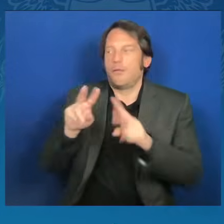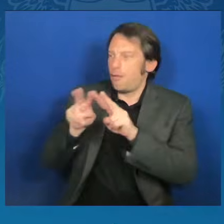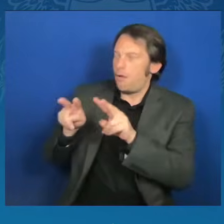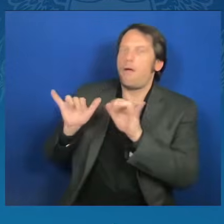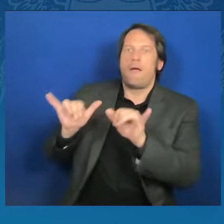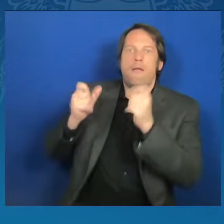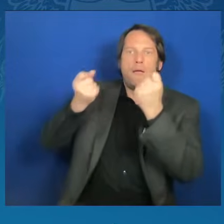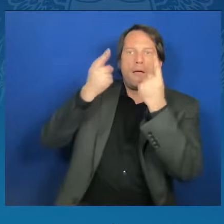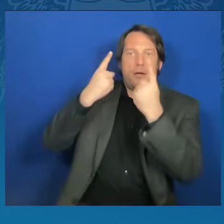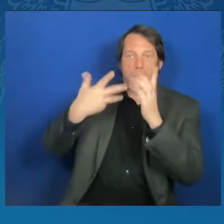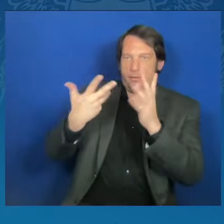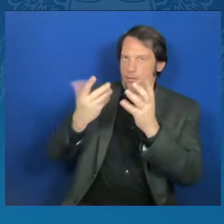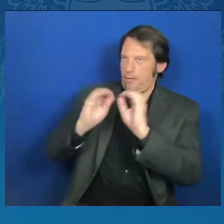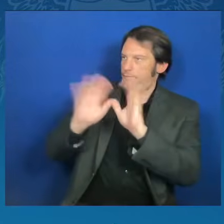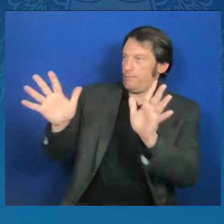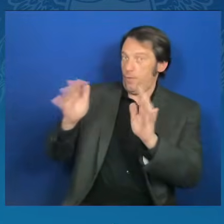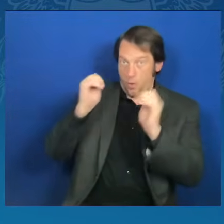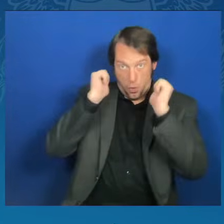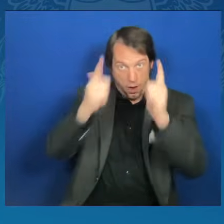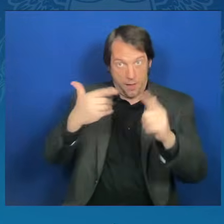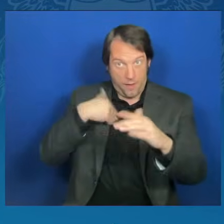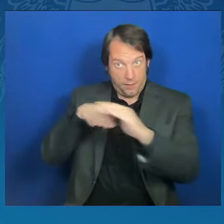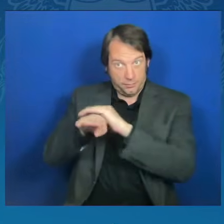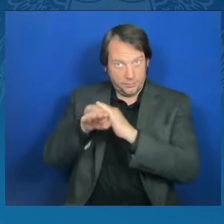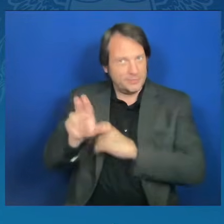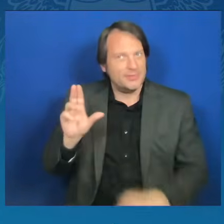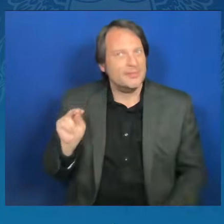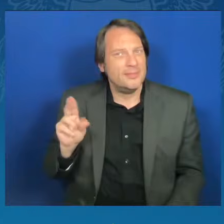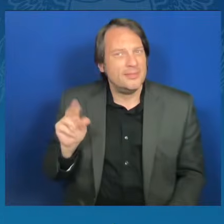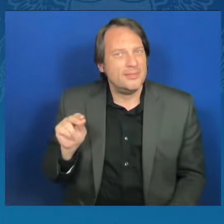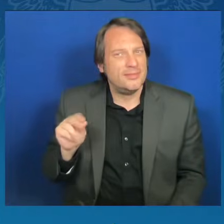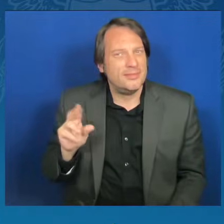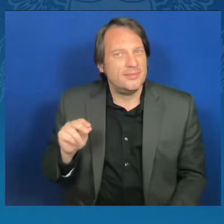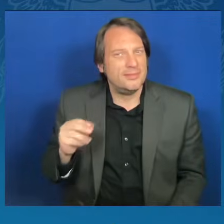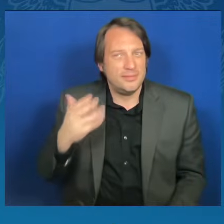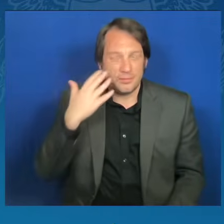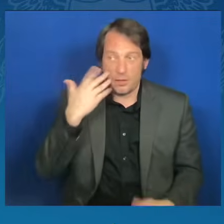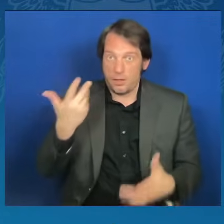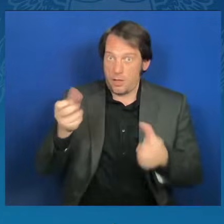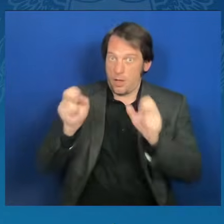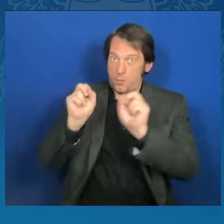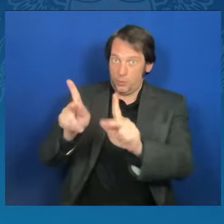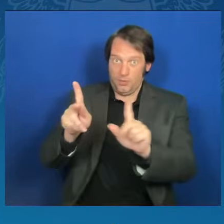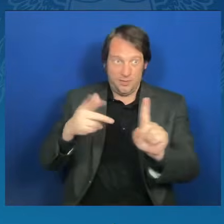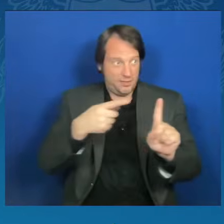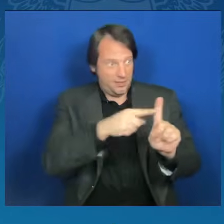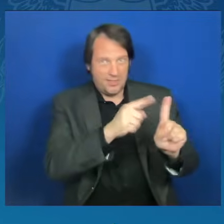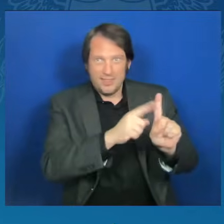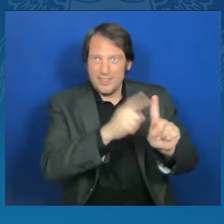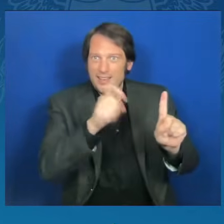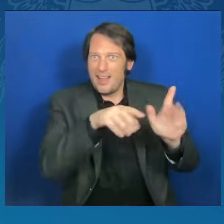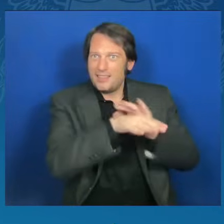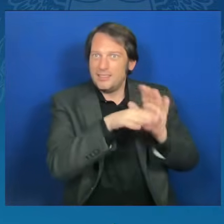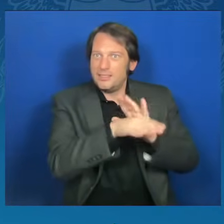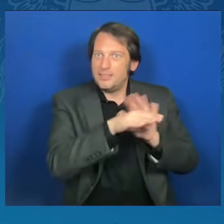But when provided with access, the talent is there, the capacity is there, the drive is there, the ambition is there,